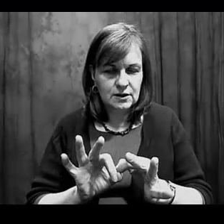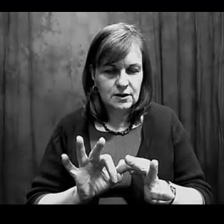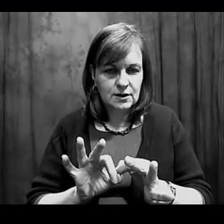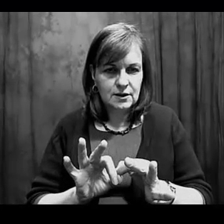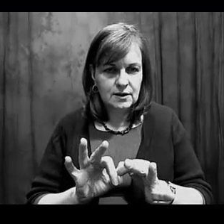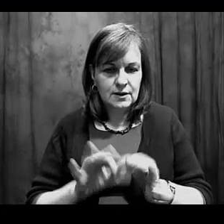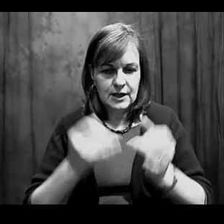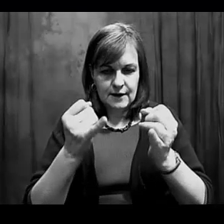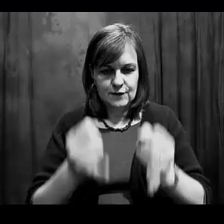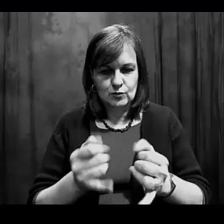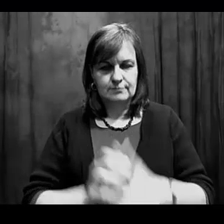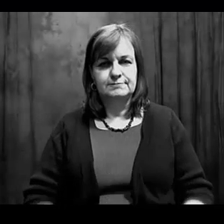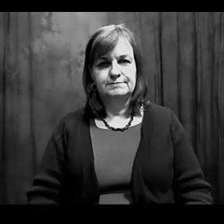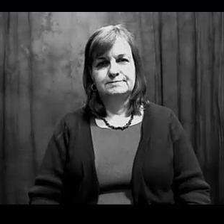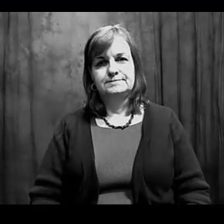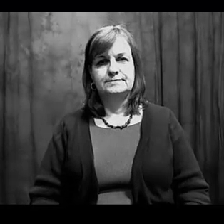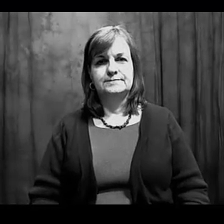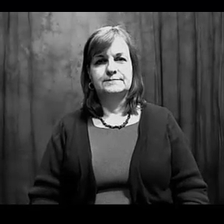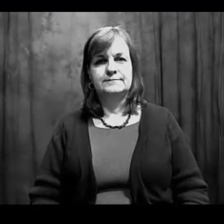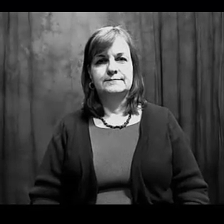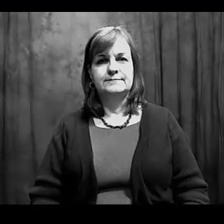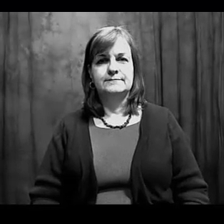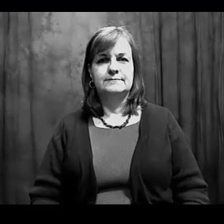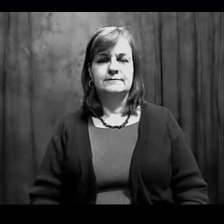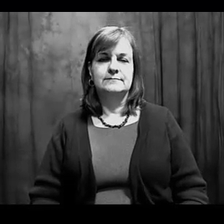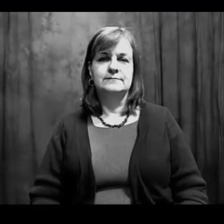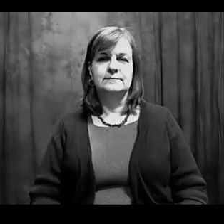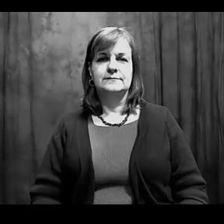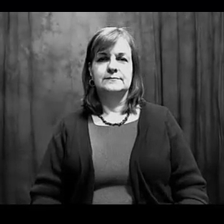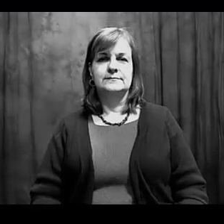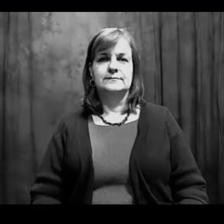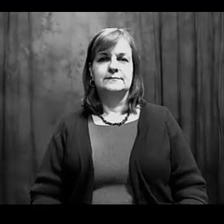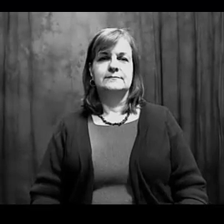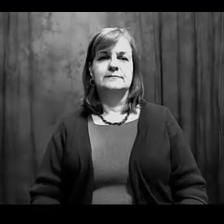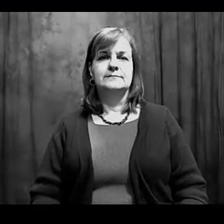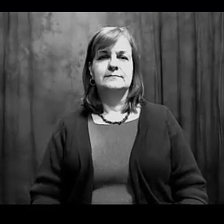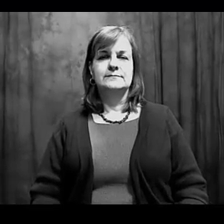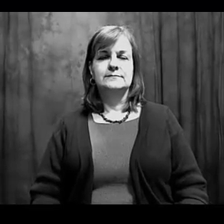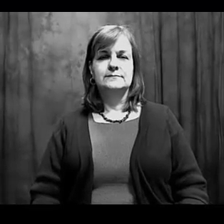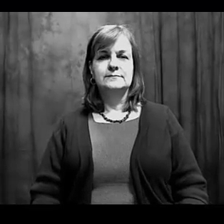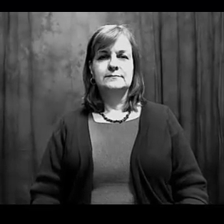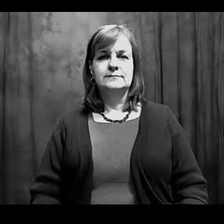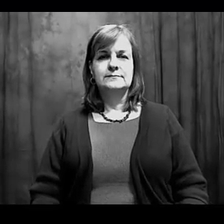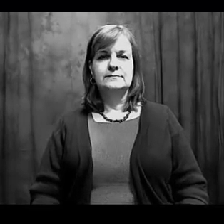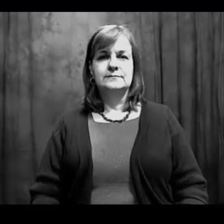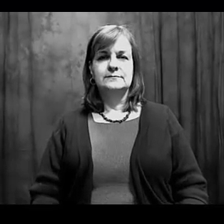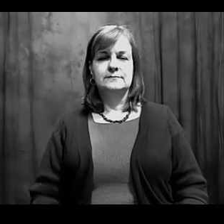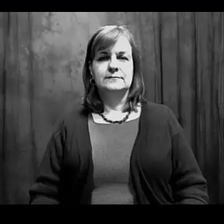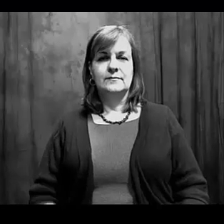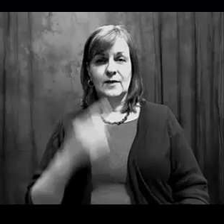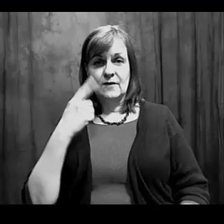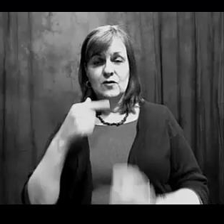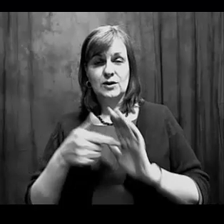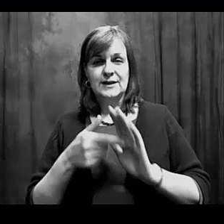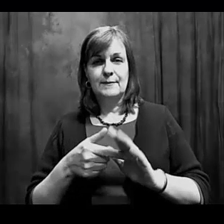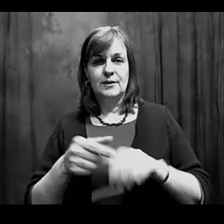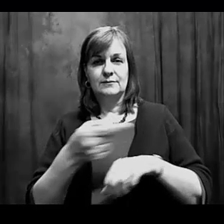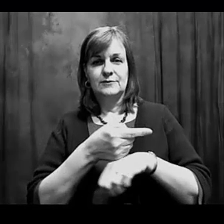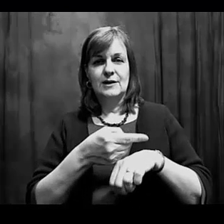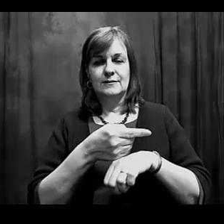we have a possibility to have a good but not perfect